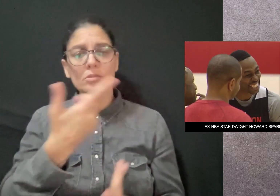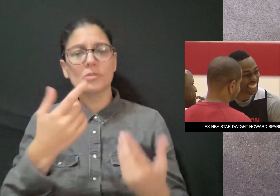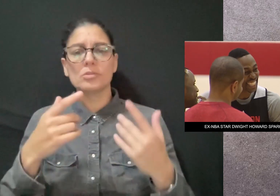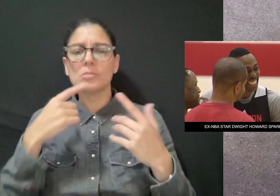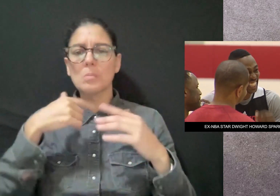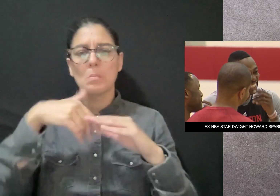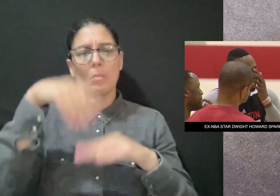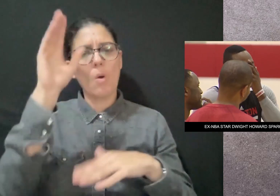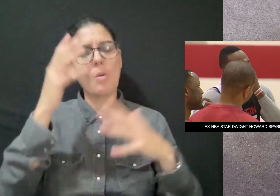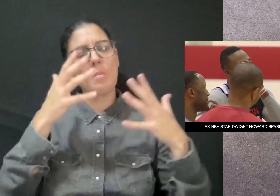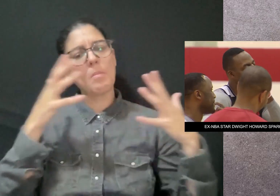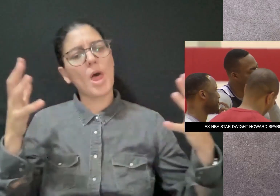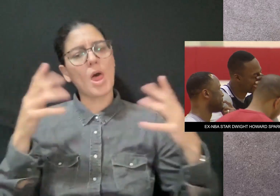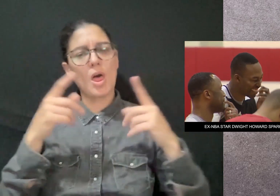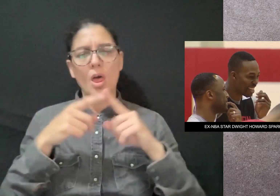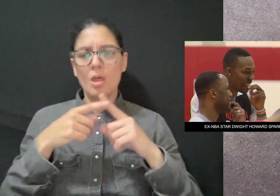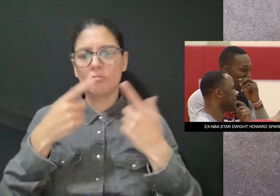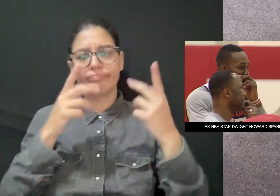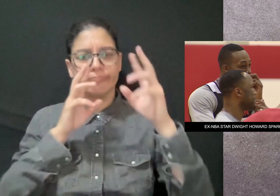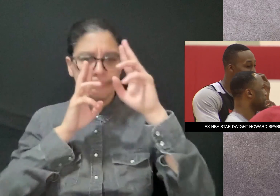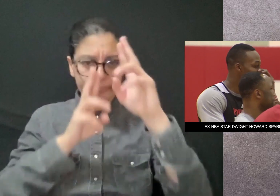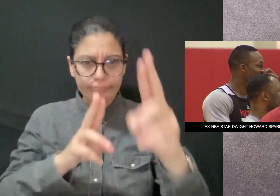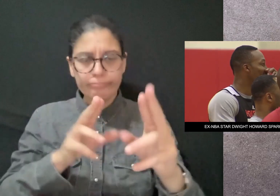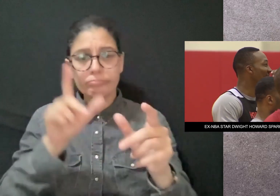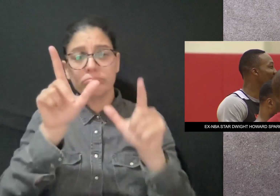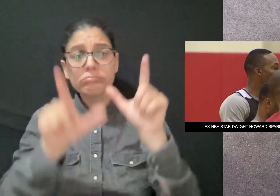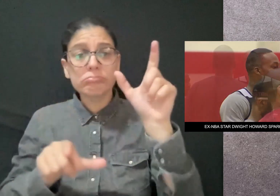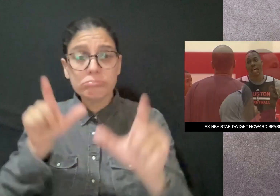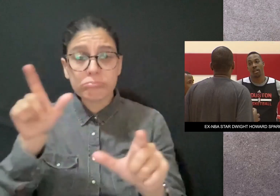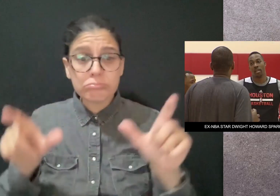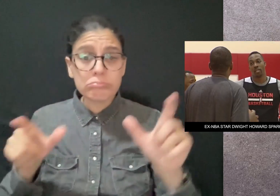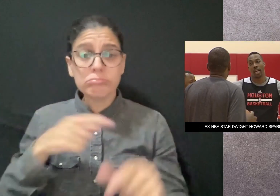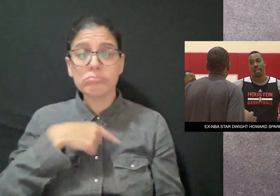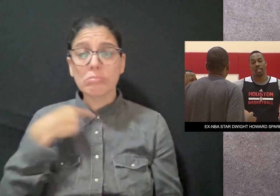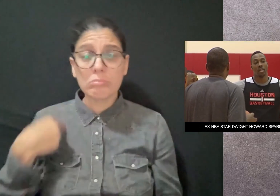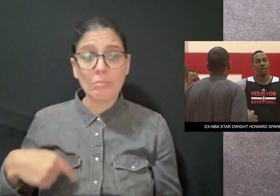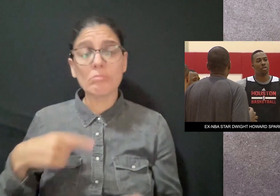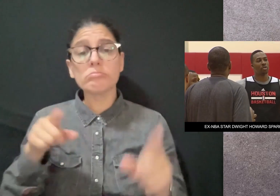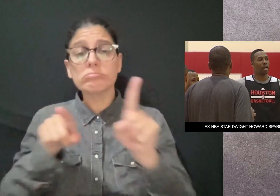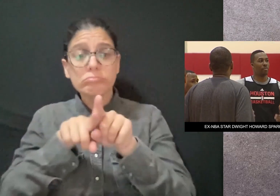Howard says he has the utmost respect for Chinese and Taiwanese people and didn't mean